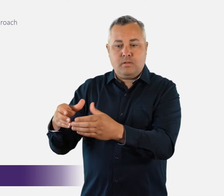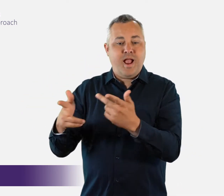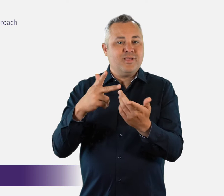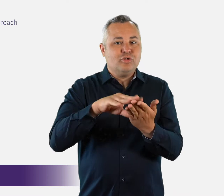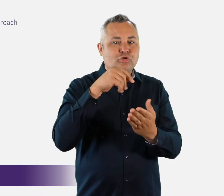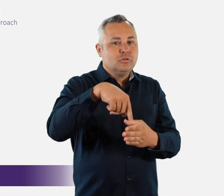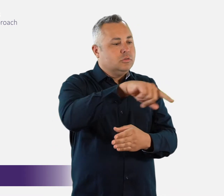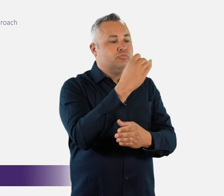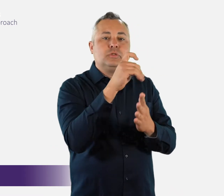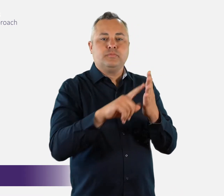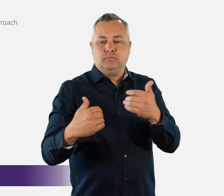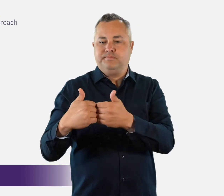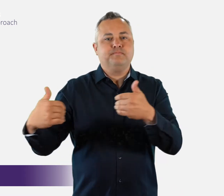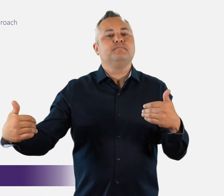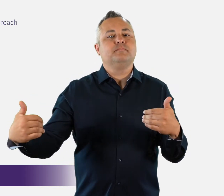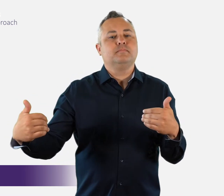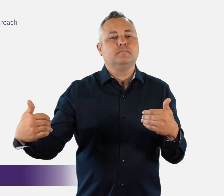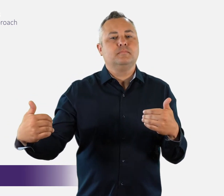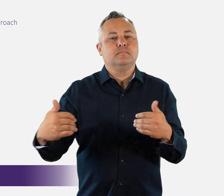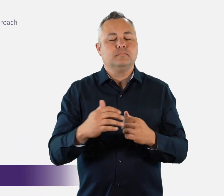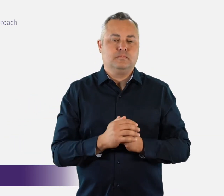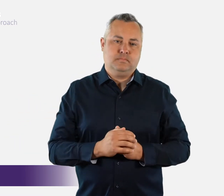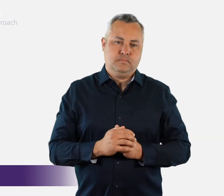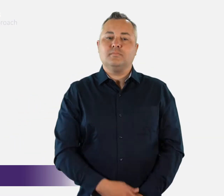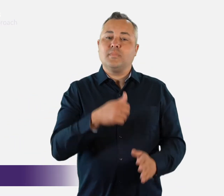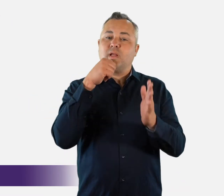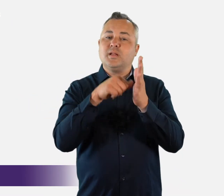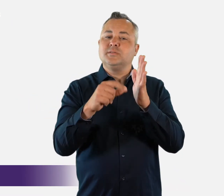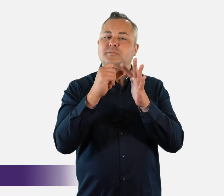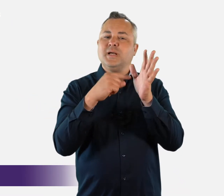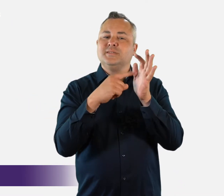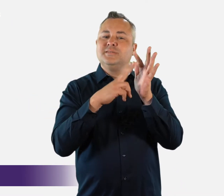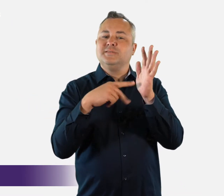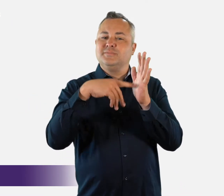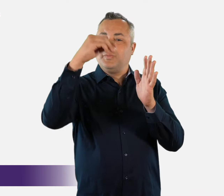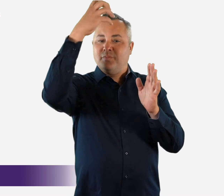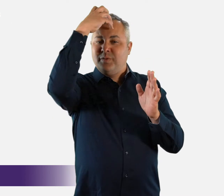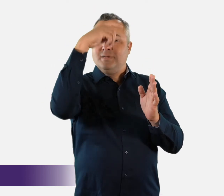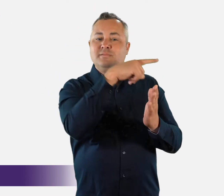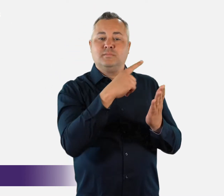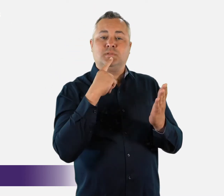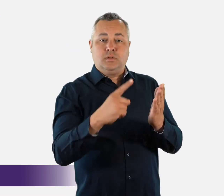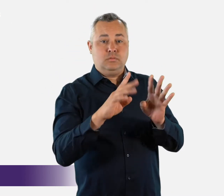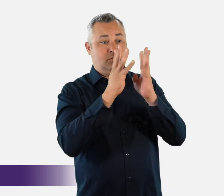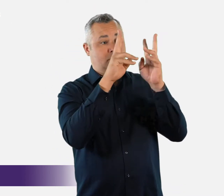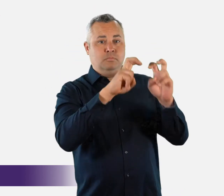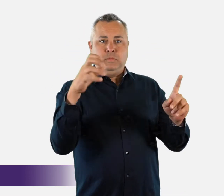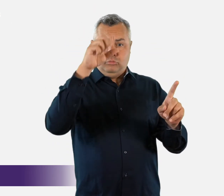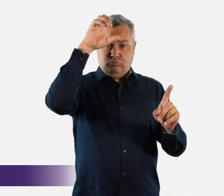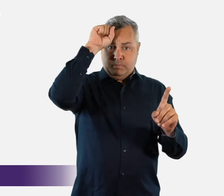in isolation from students without disabilities.’ The Letters Patent require the Royal Commission to consider -